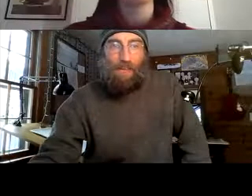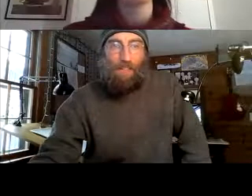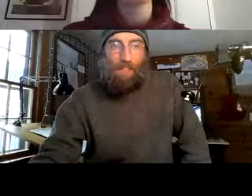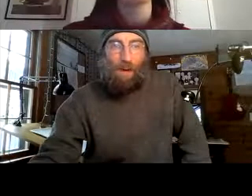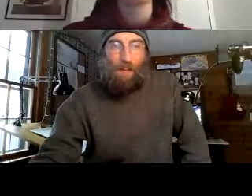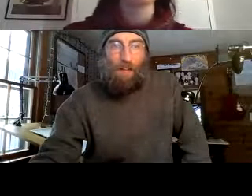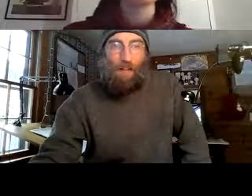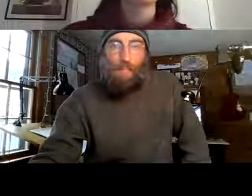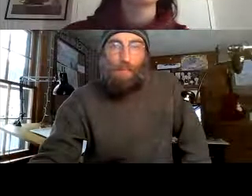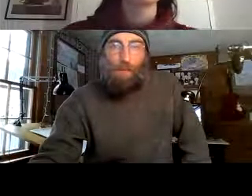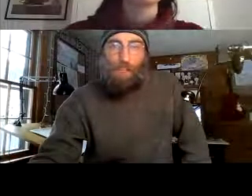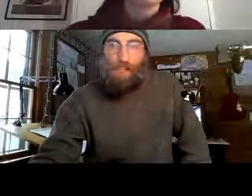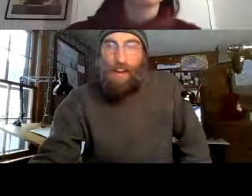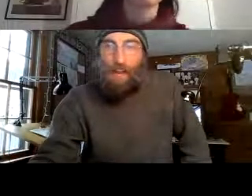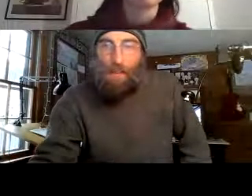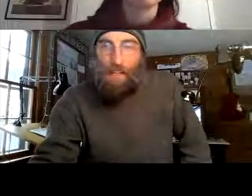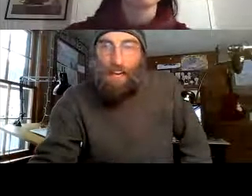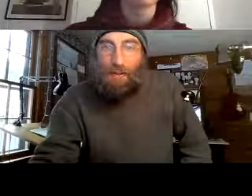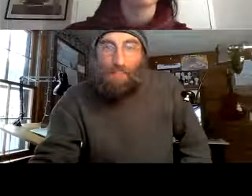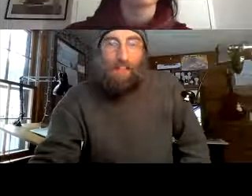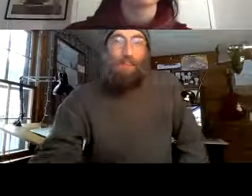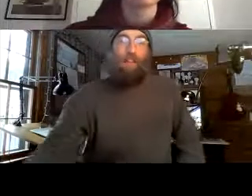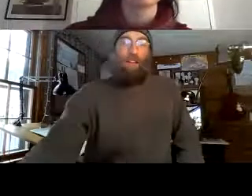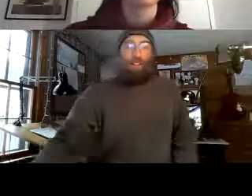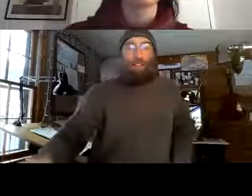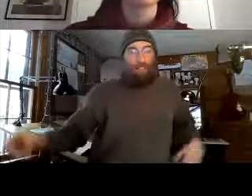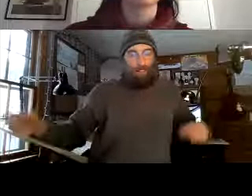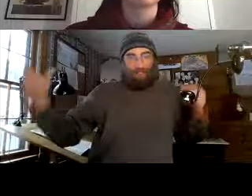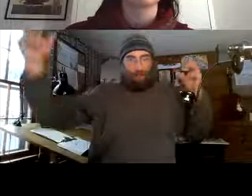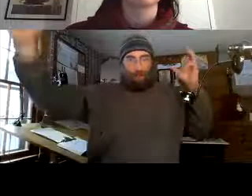them some small arithmetic books the kind with the tables in them"--